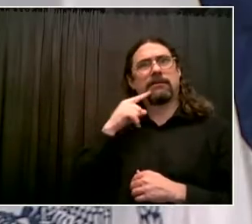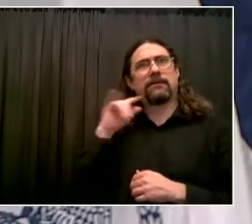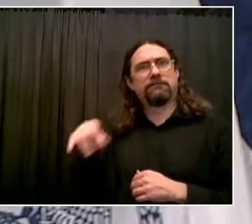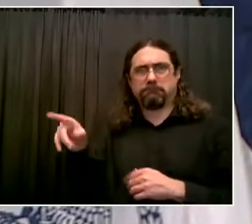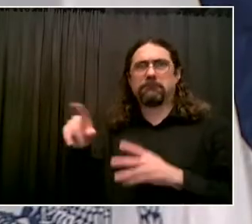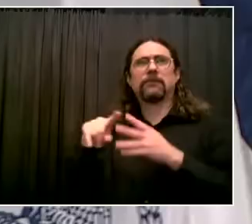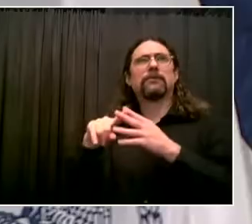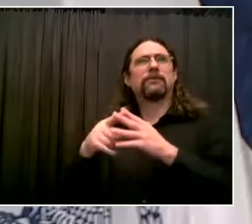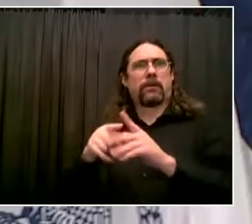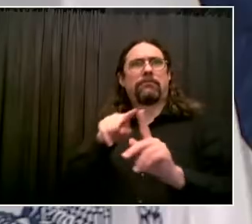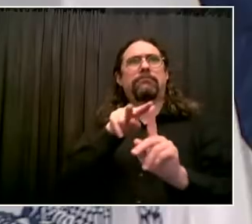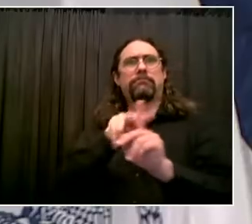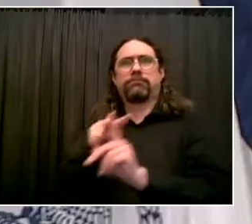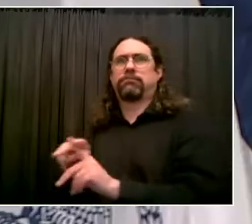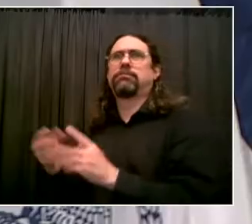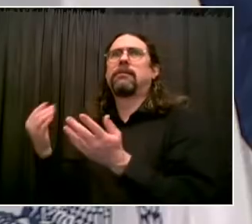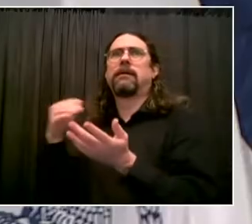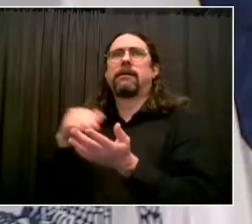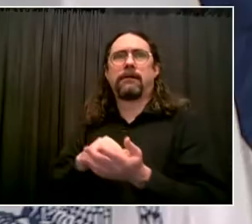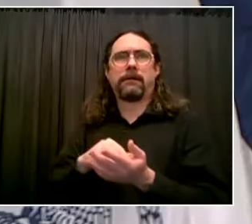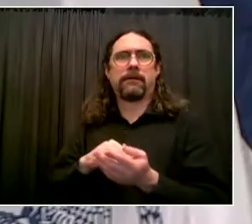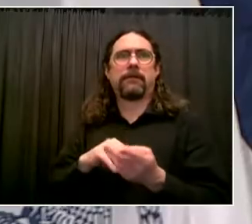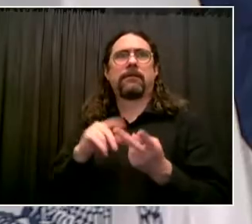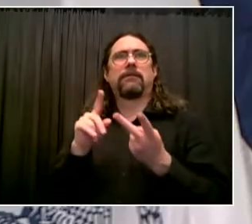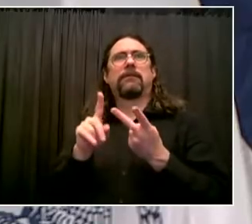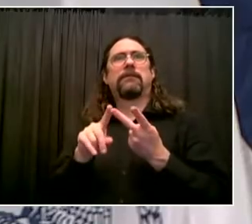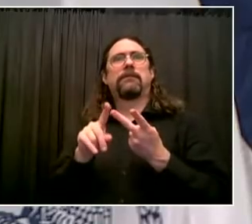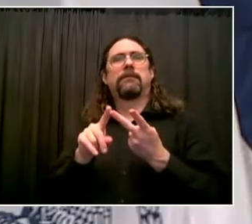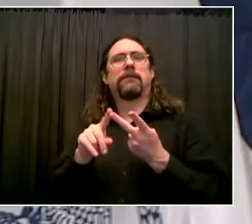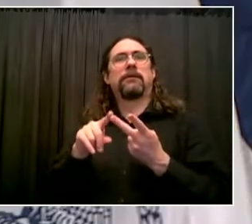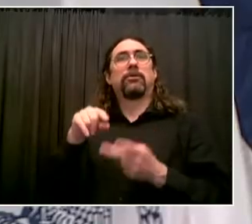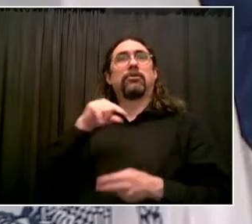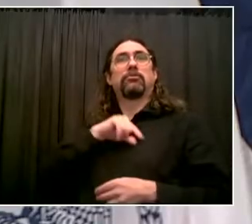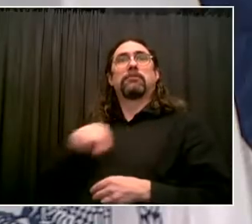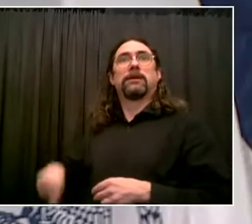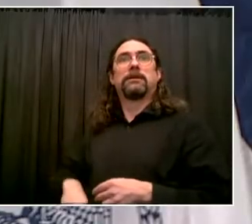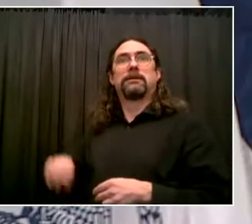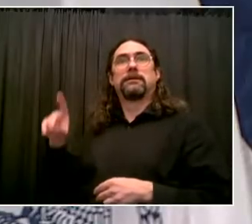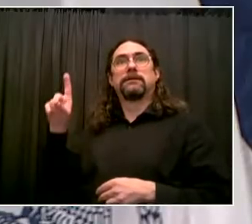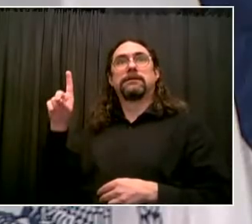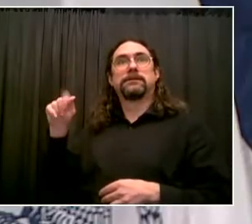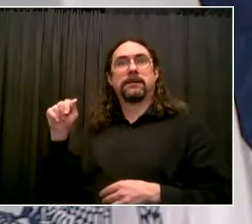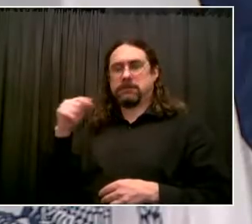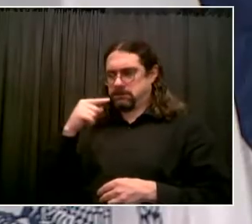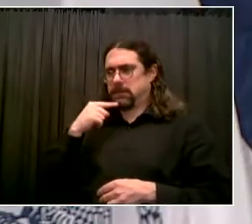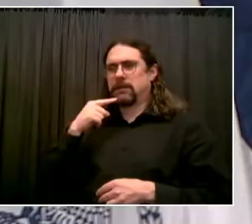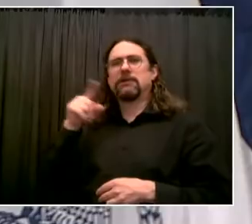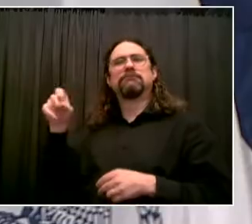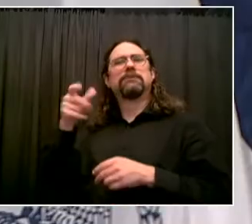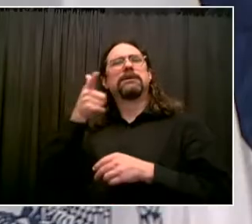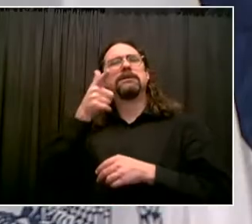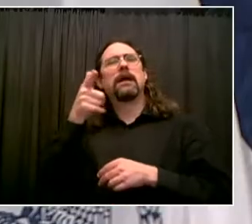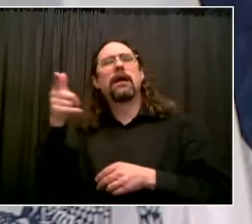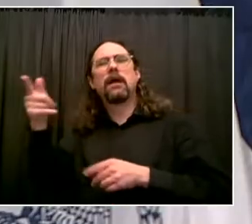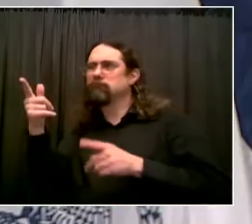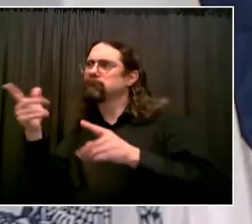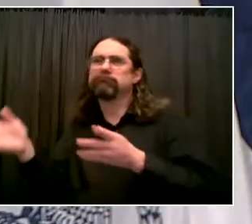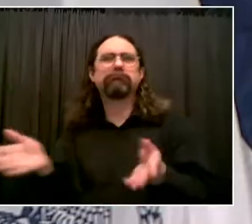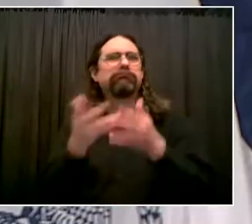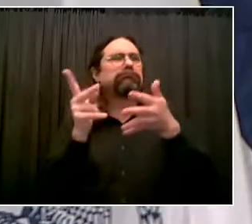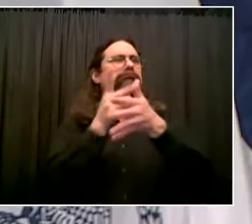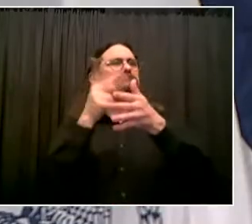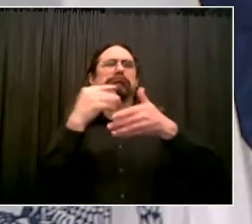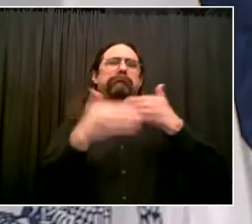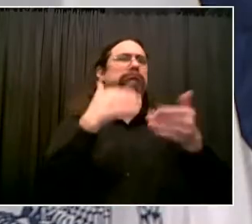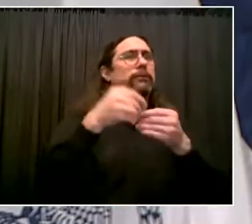ABOUT WHAT THEY